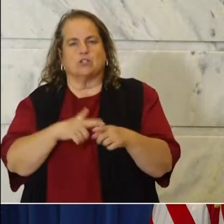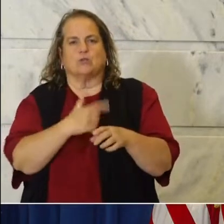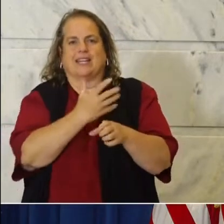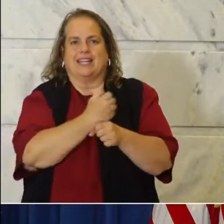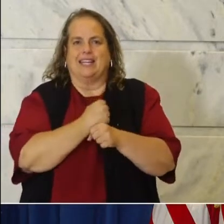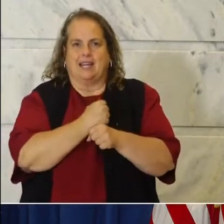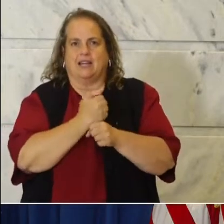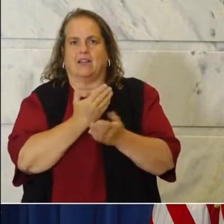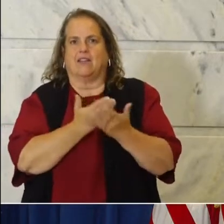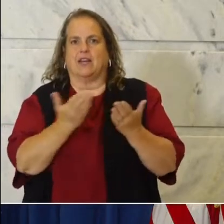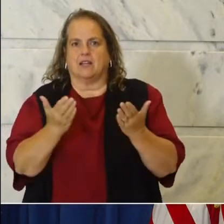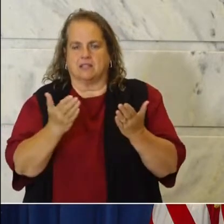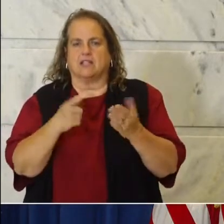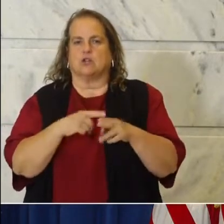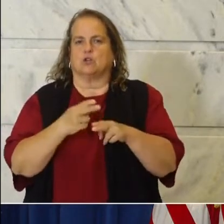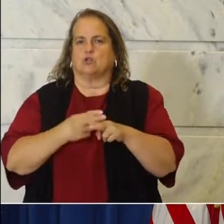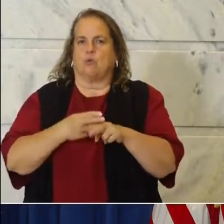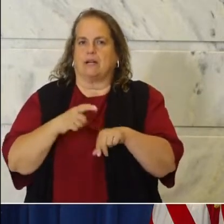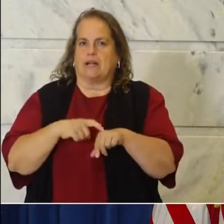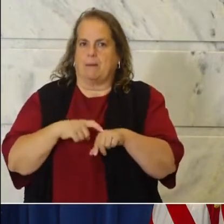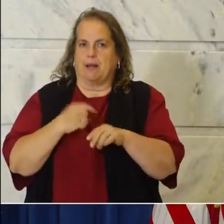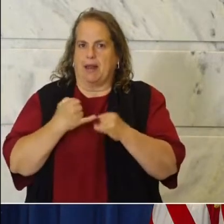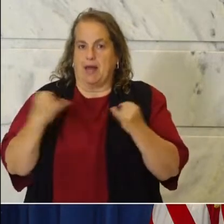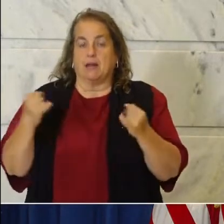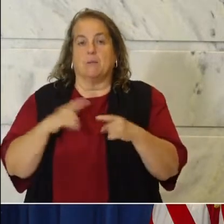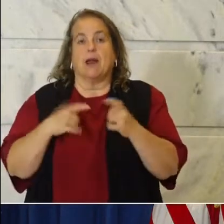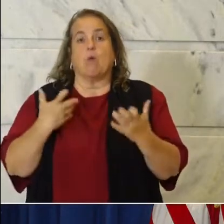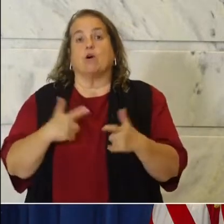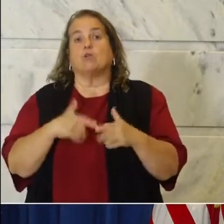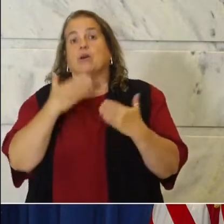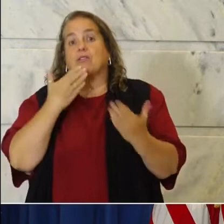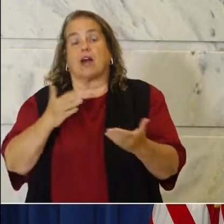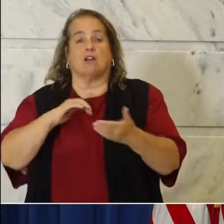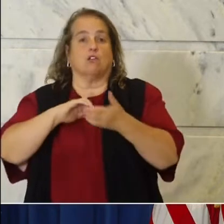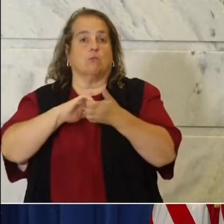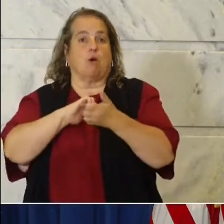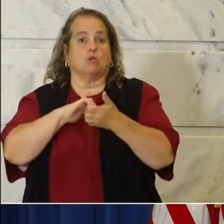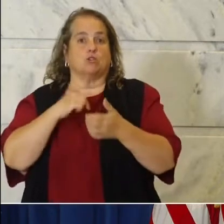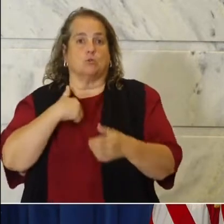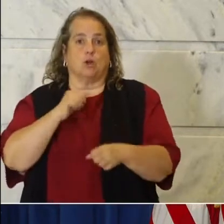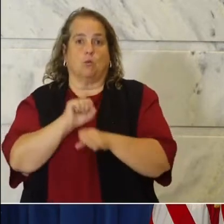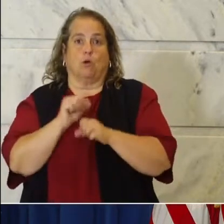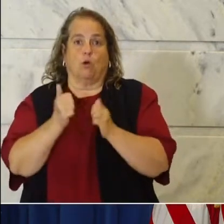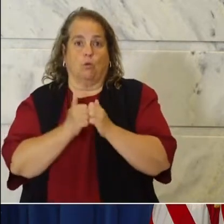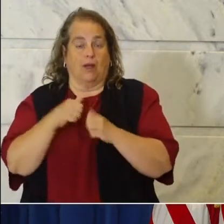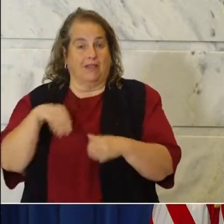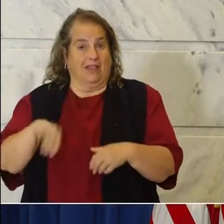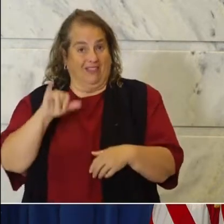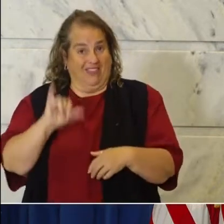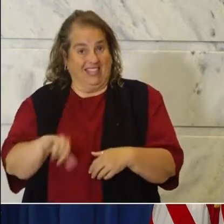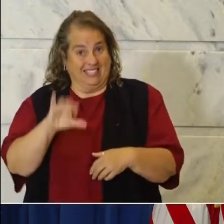timelines. I want to think that whenever I can, the partners we work with, and in this case I want to thank the many hospitals in the Kentucky